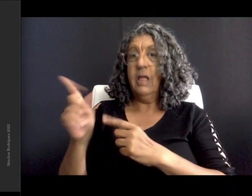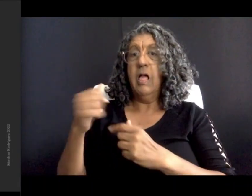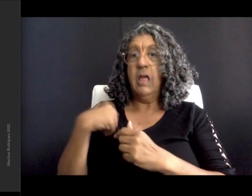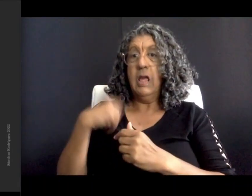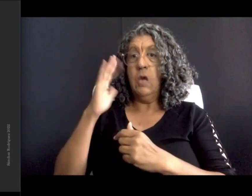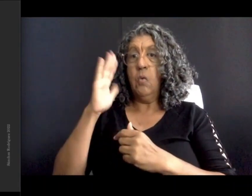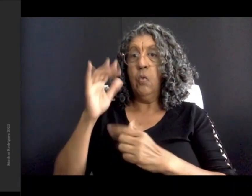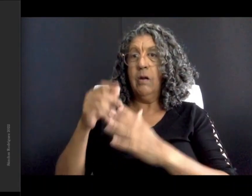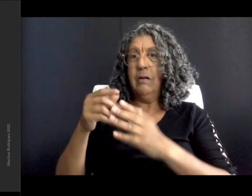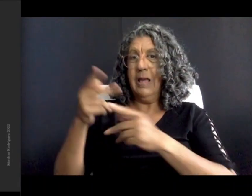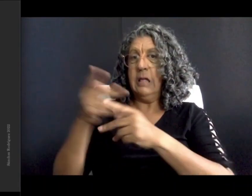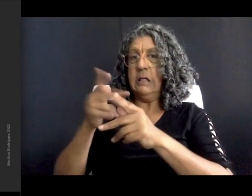like on the screen here